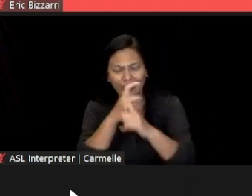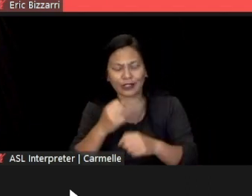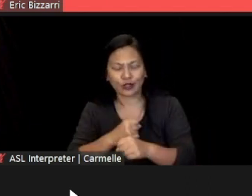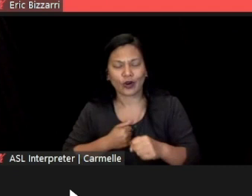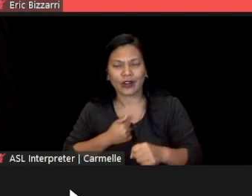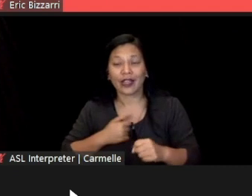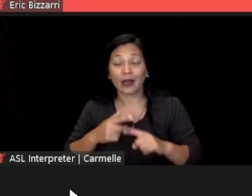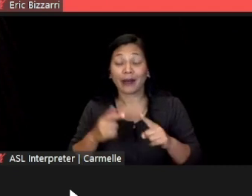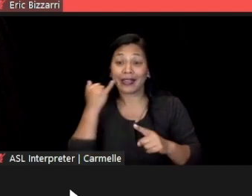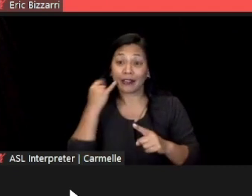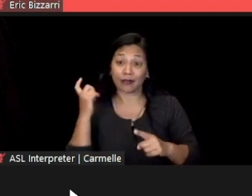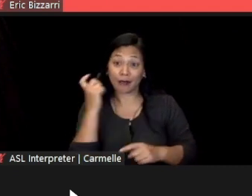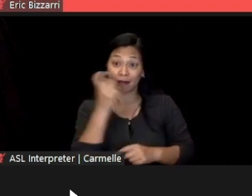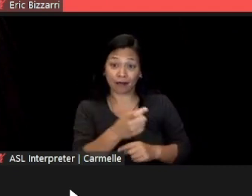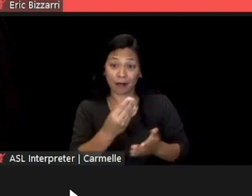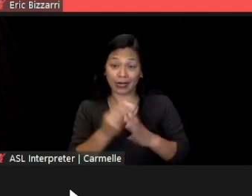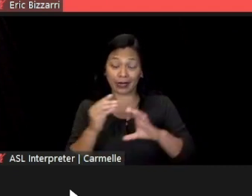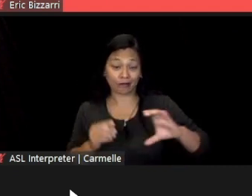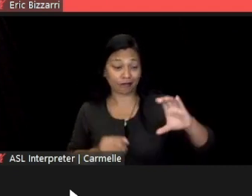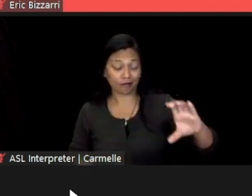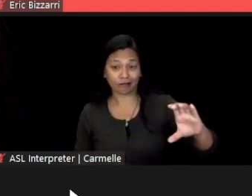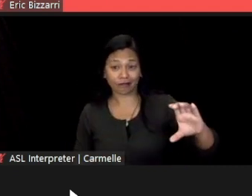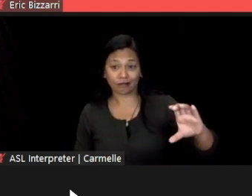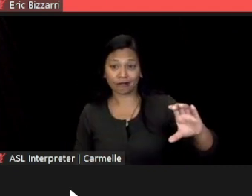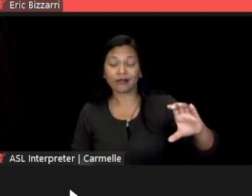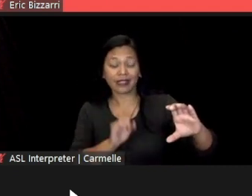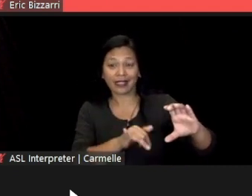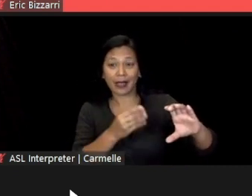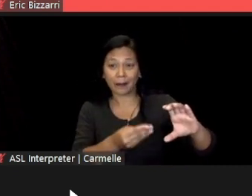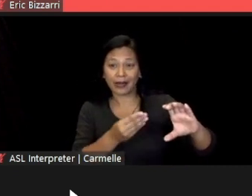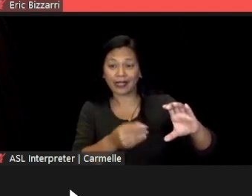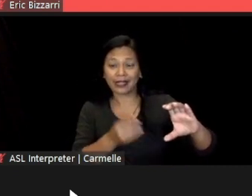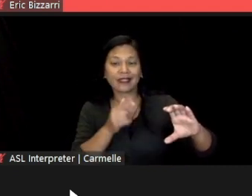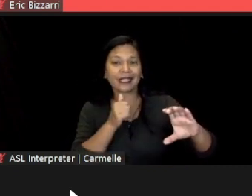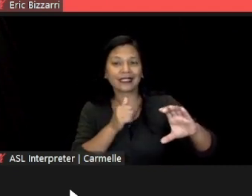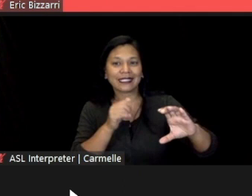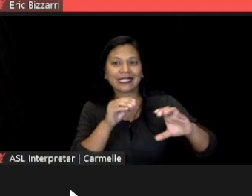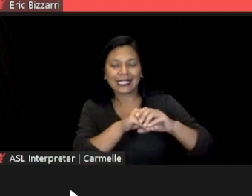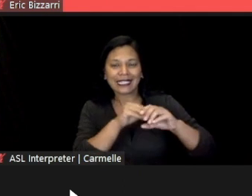But when we give you money, the first percentages of that money is in the license fee top-up.